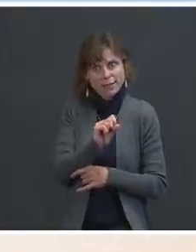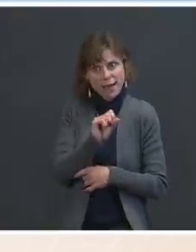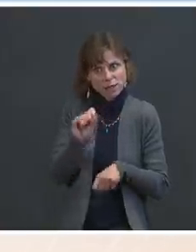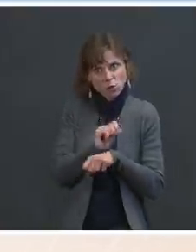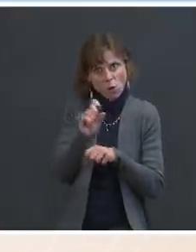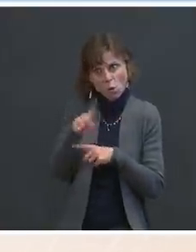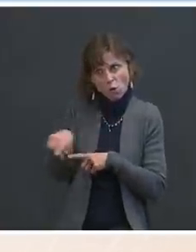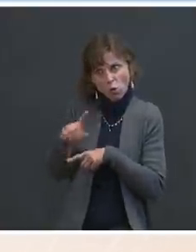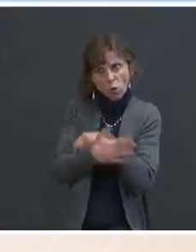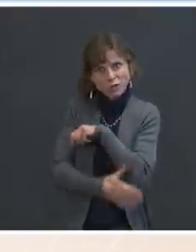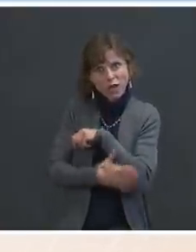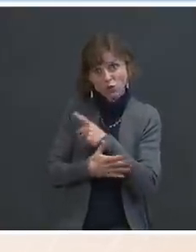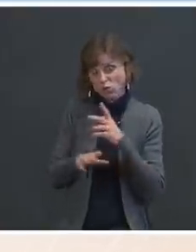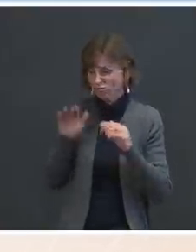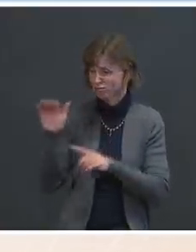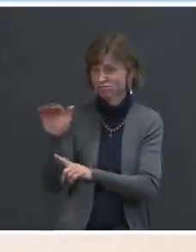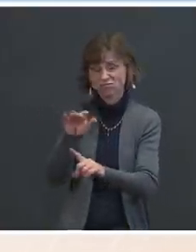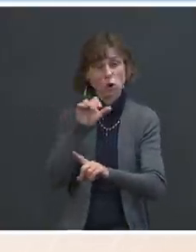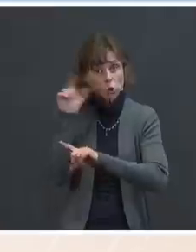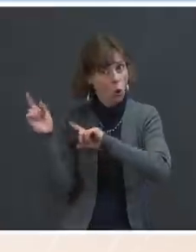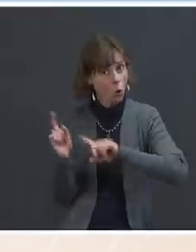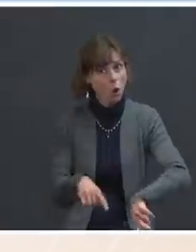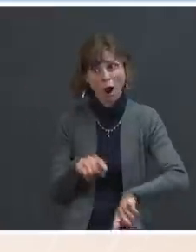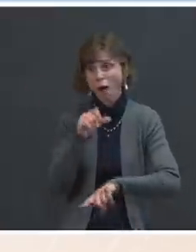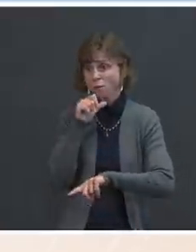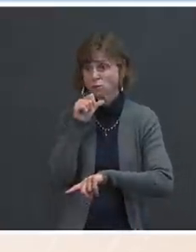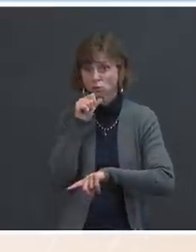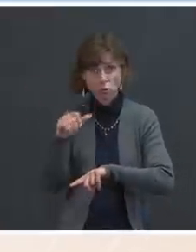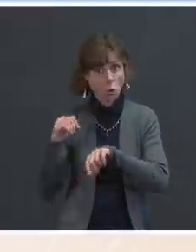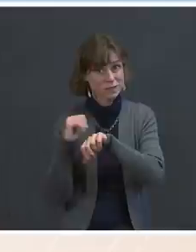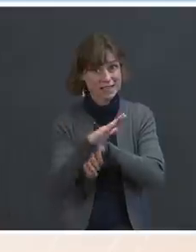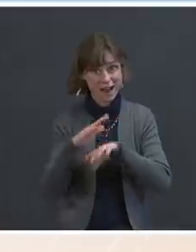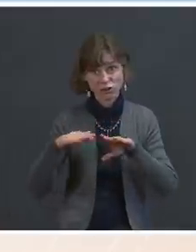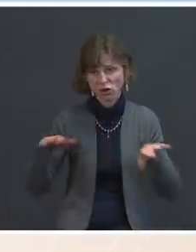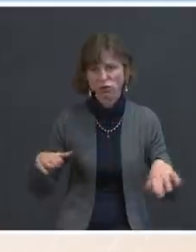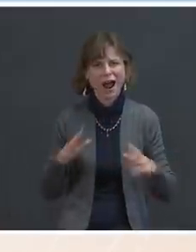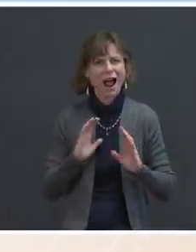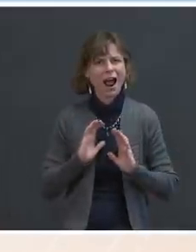"Don't come here. Don't send your children here"? Ambassador Jacobson: Right. Well, I think, you know, one of the most important things